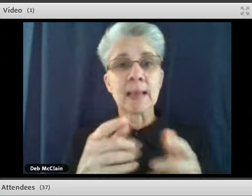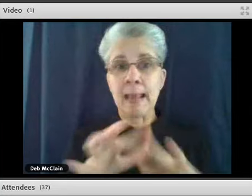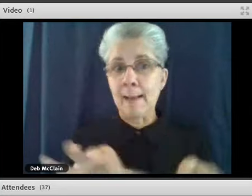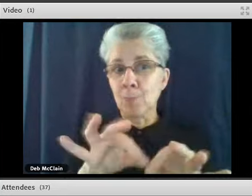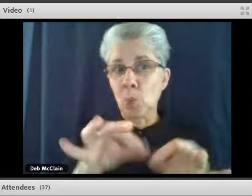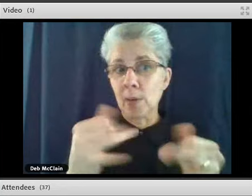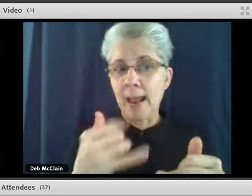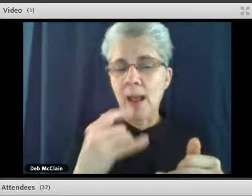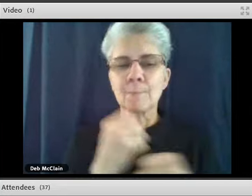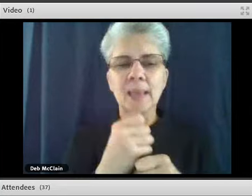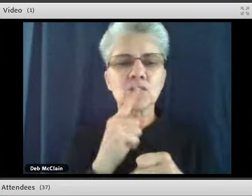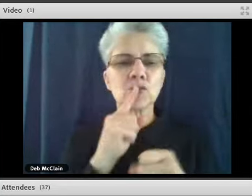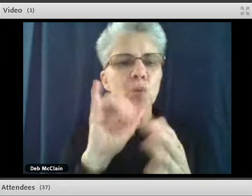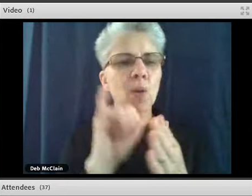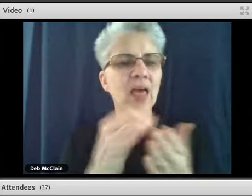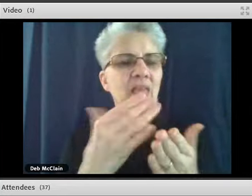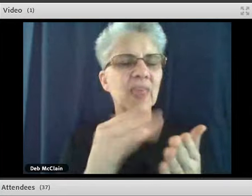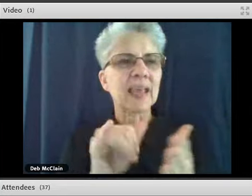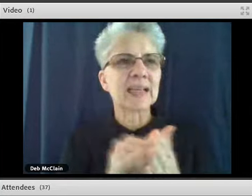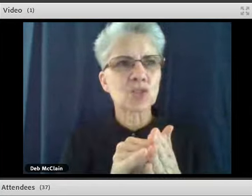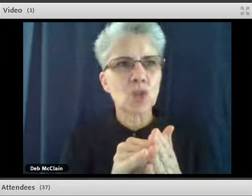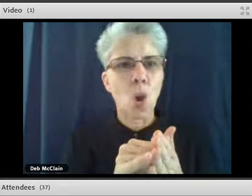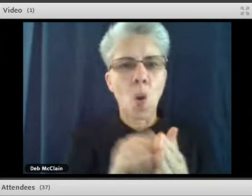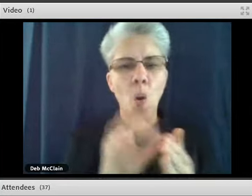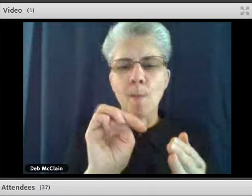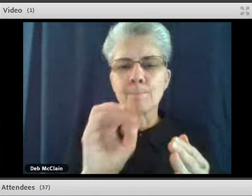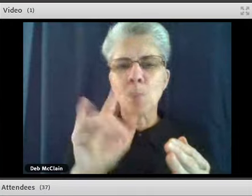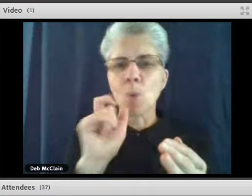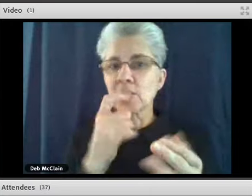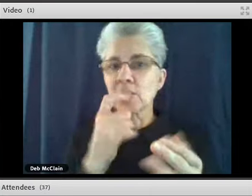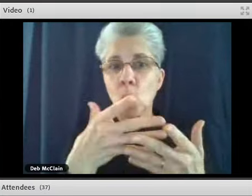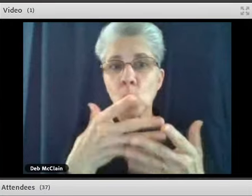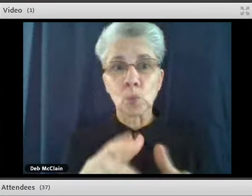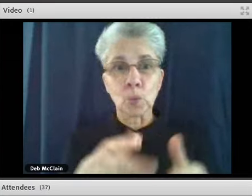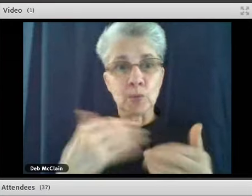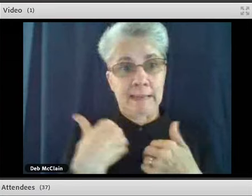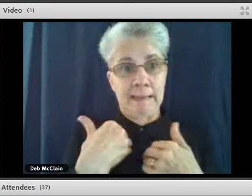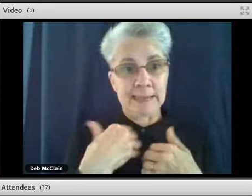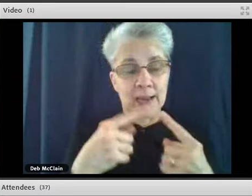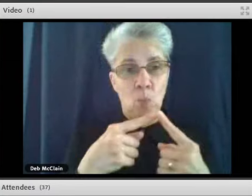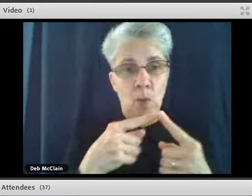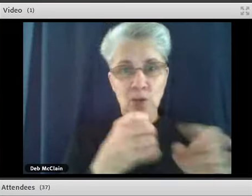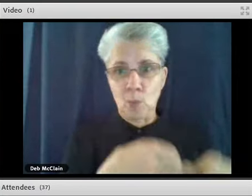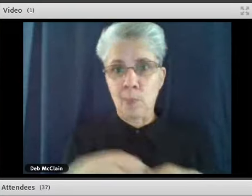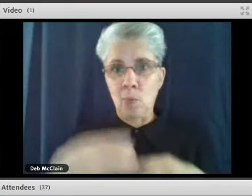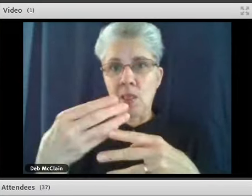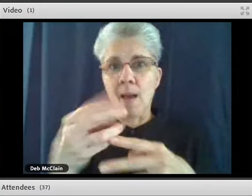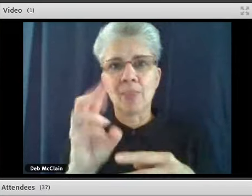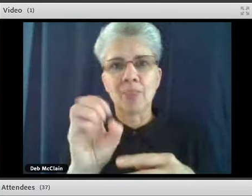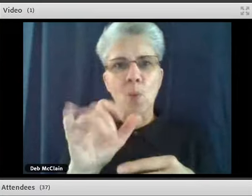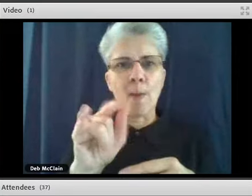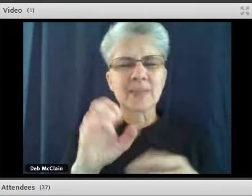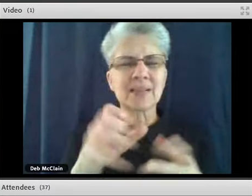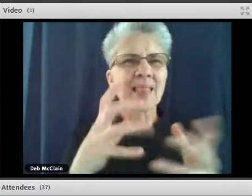And what's big now is making sure that you things are mobile, and you don't lose content when you pull the website up on mobile.